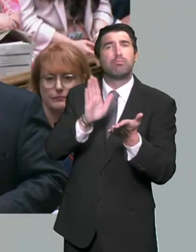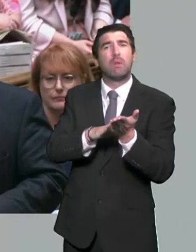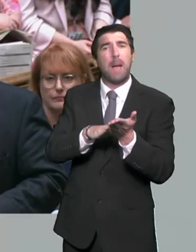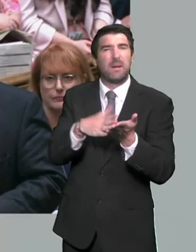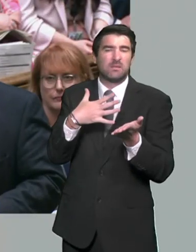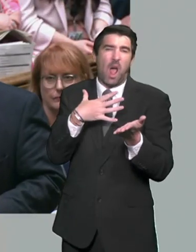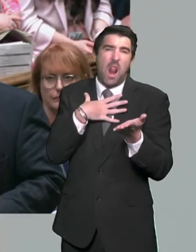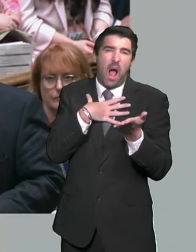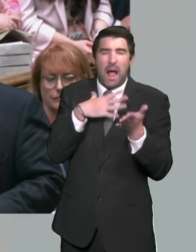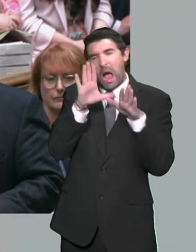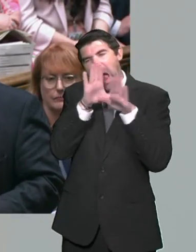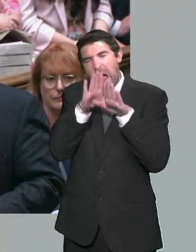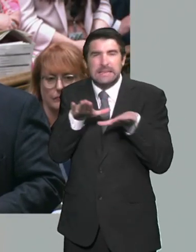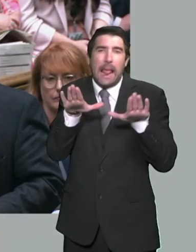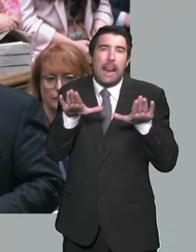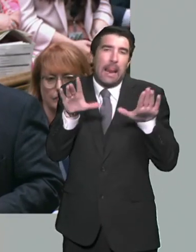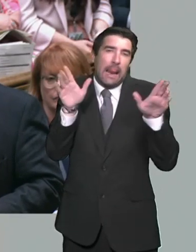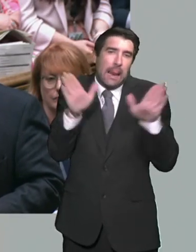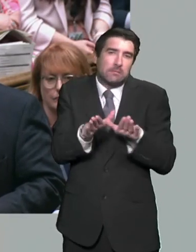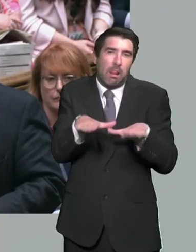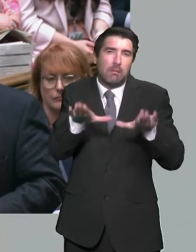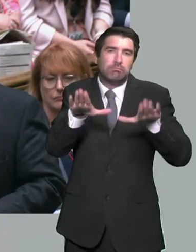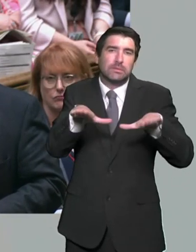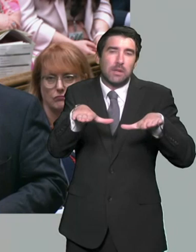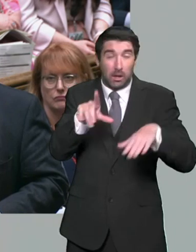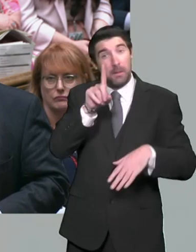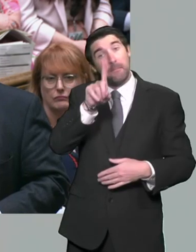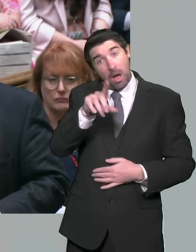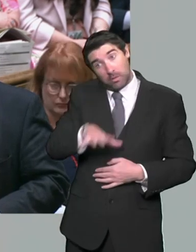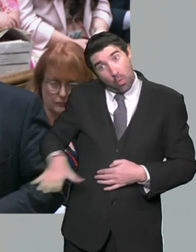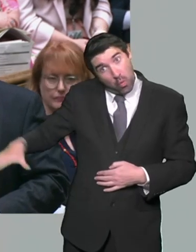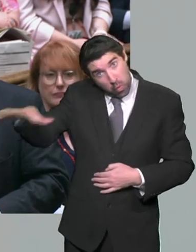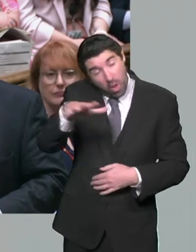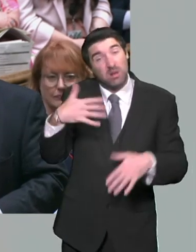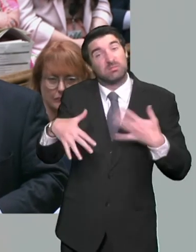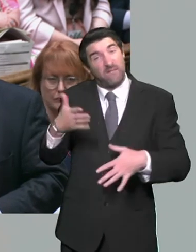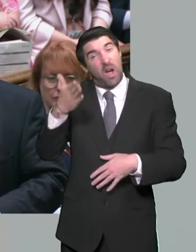but people have to live with the reality of a failing Westminster system: a cost of living